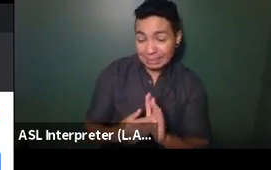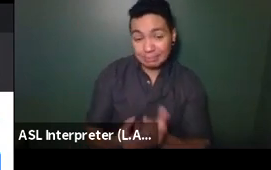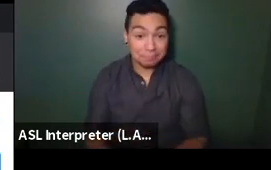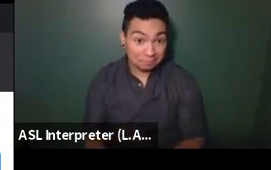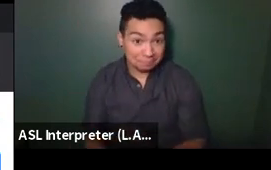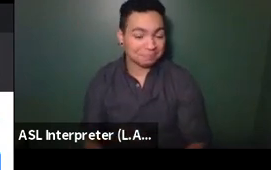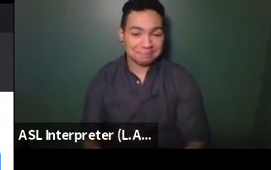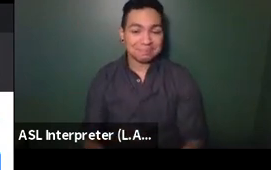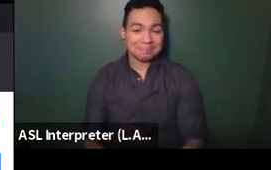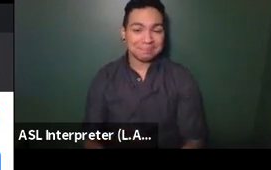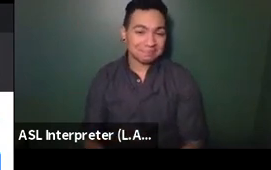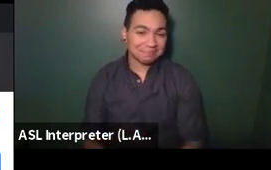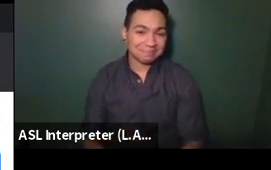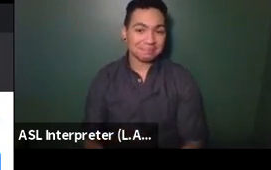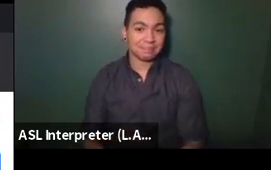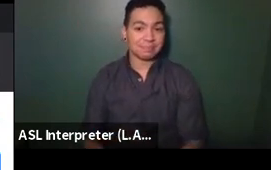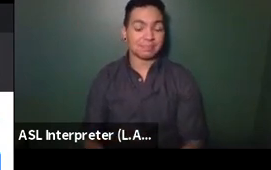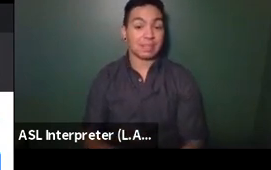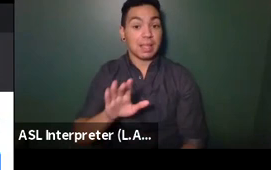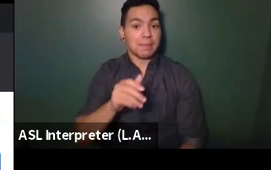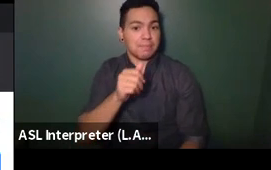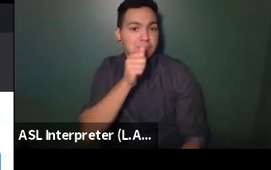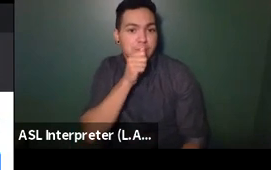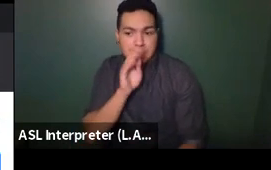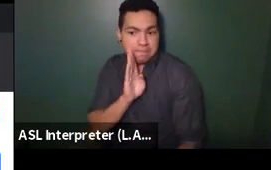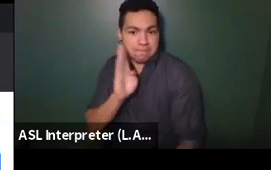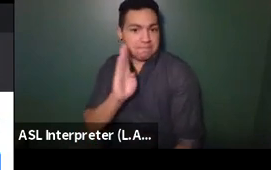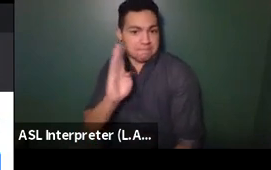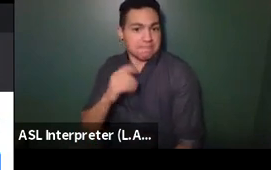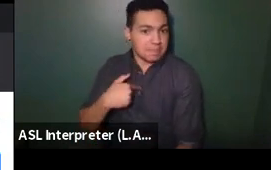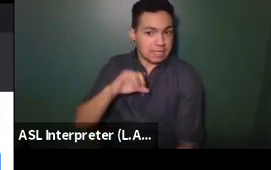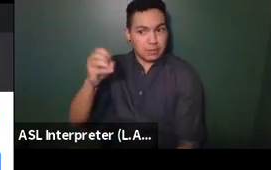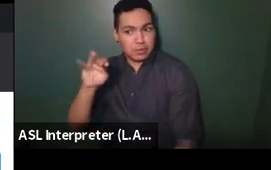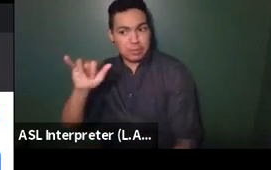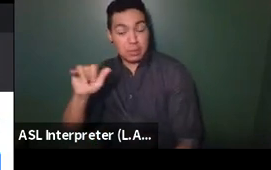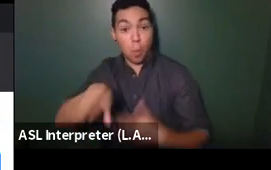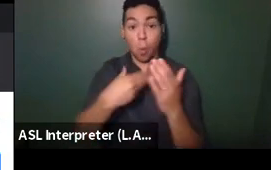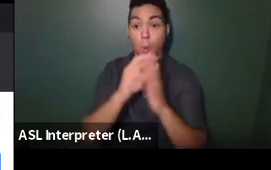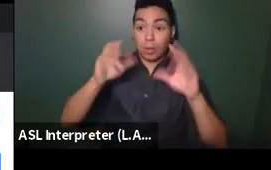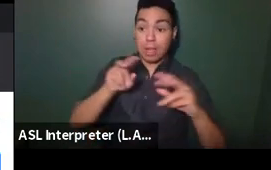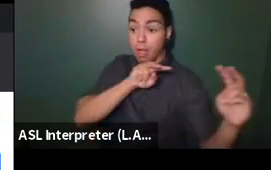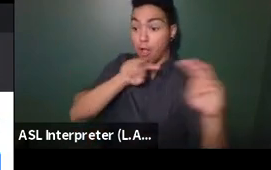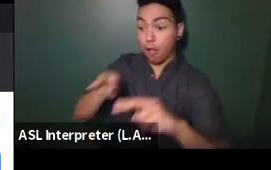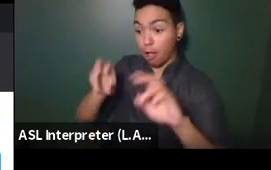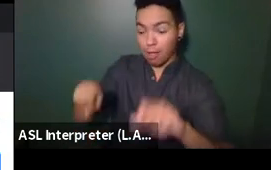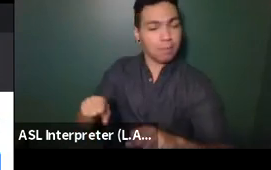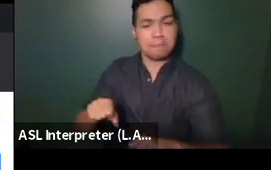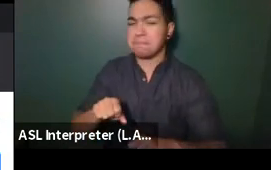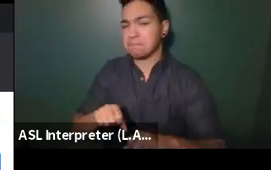Katherine Livick - ESD 112: Right. Now, that's a private comment just to Jimmy. This is not going to the whole class and embarrassing him, making him sad.